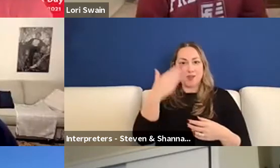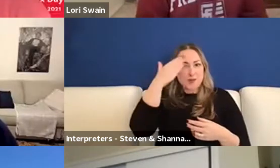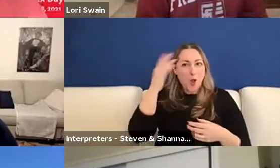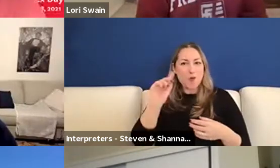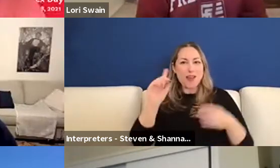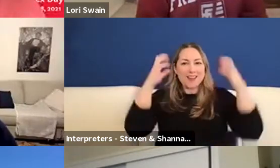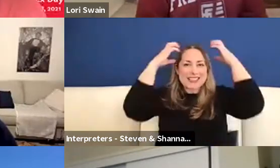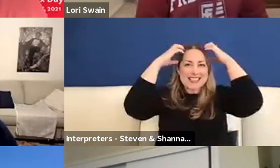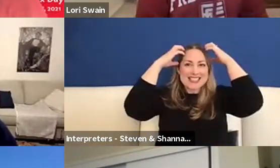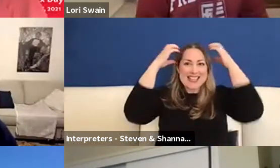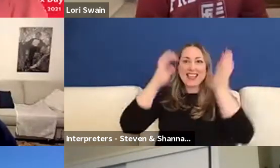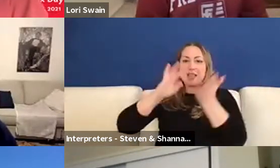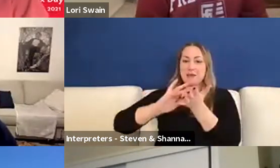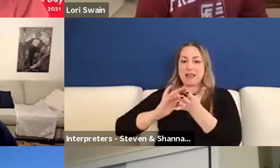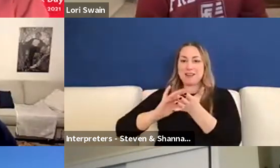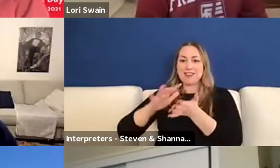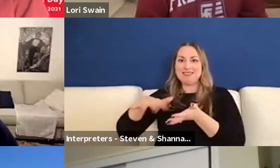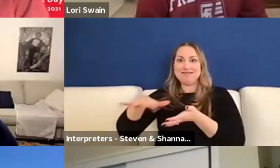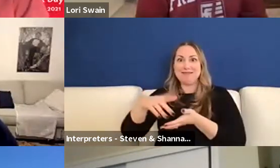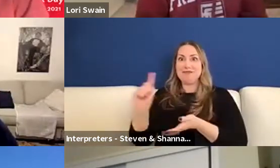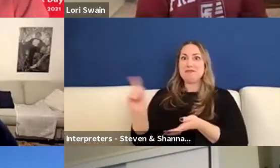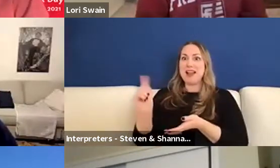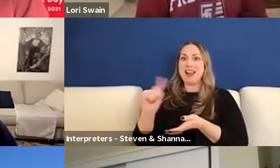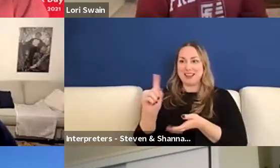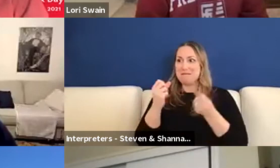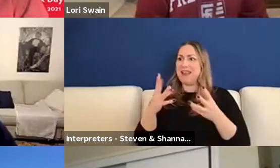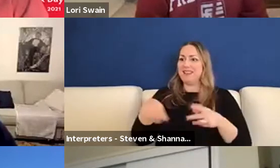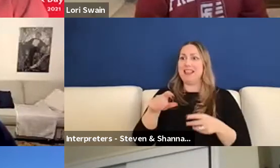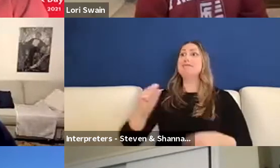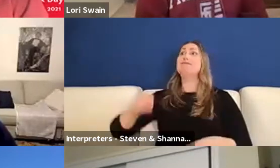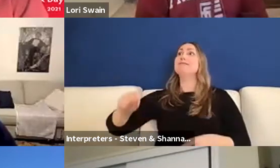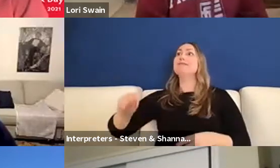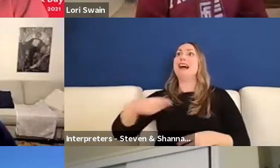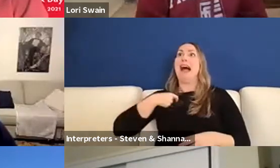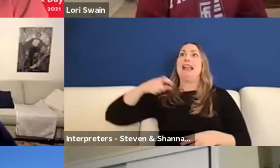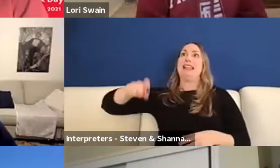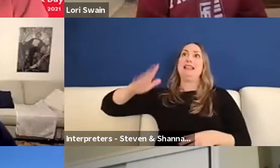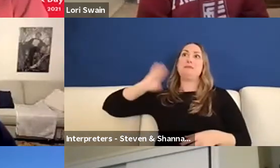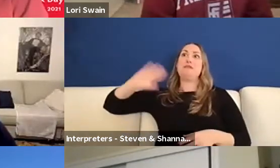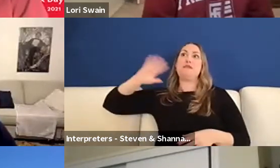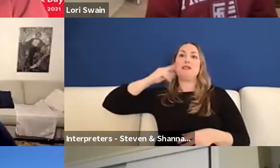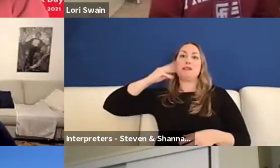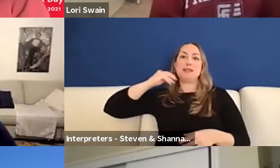that, several people went, yeah, I think I've had to use it before. So if you know what he's talking about, go ahead and give him a